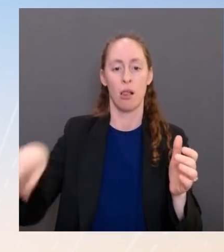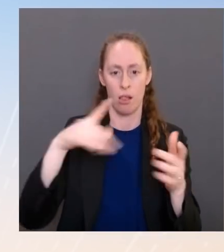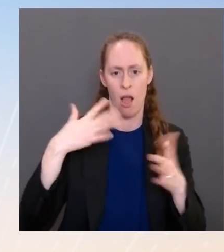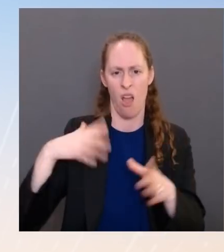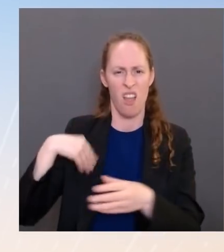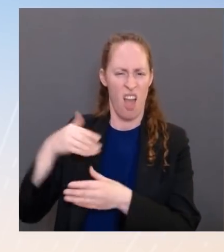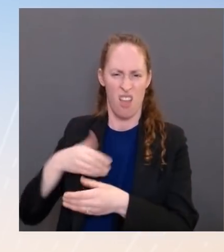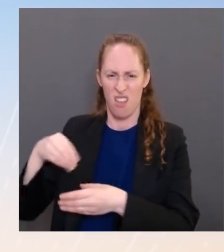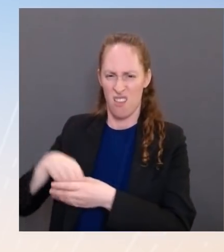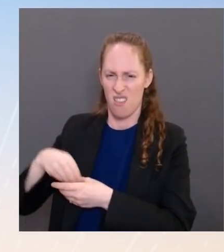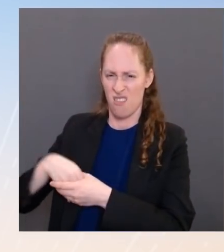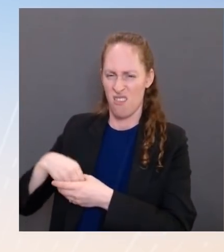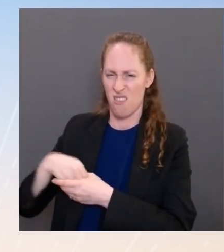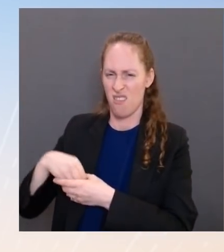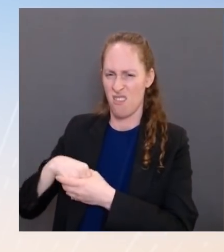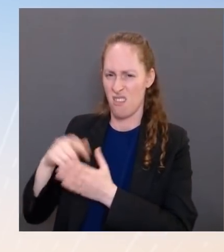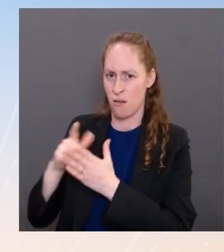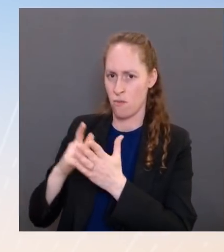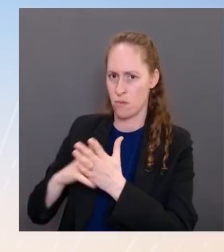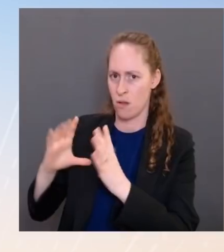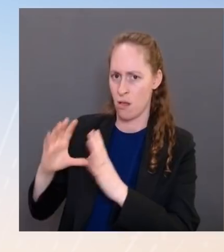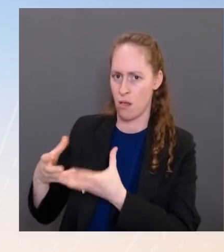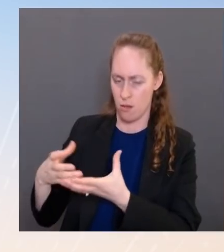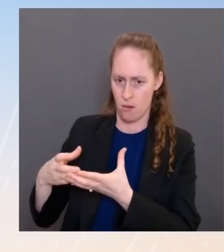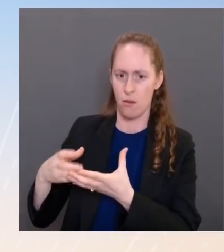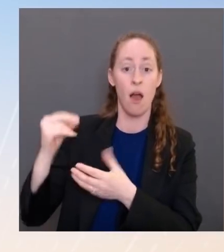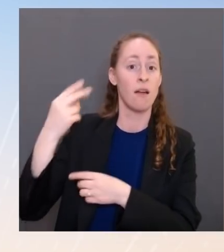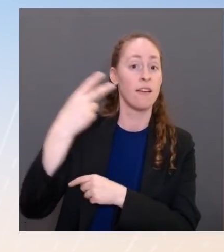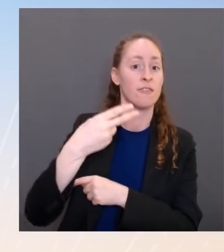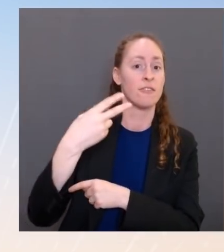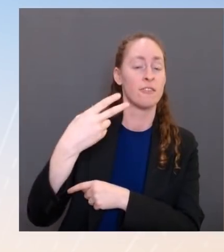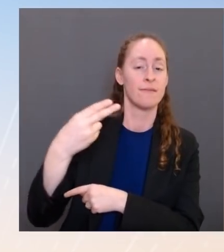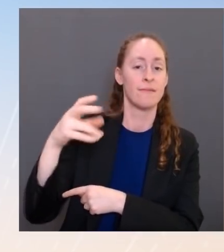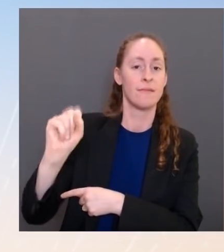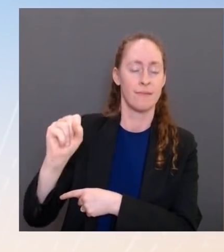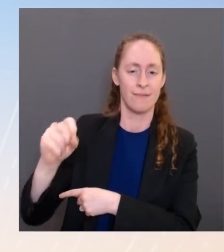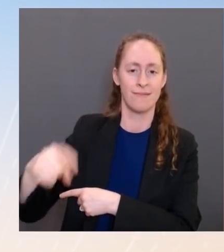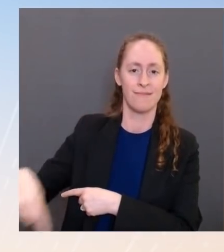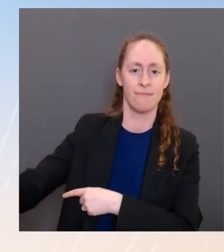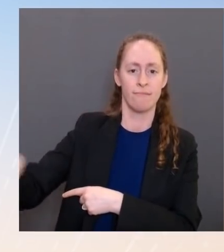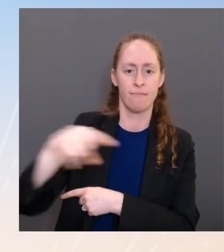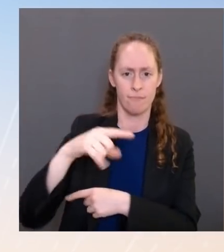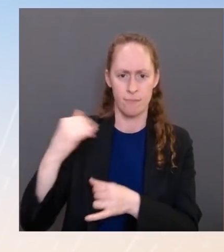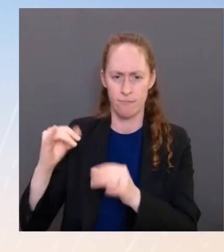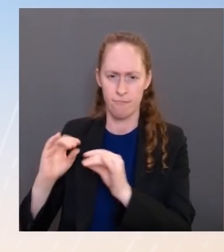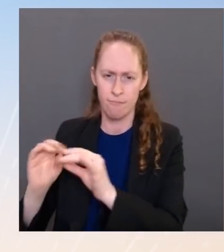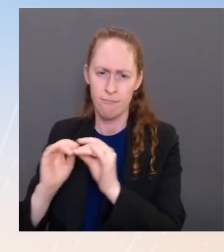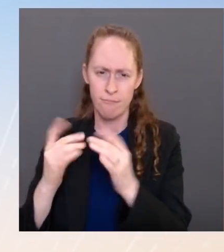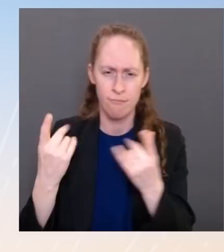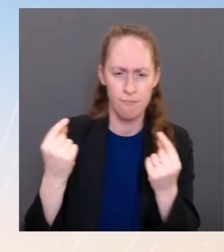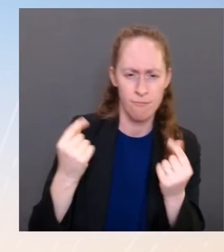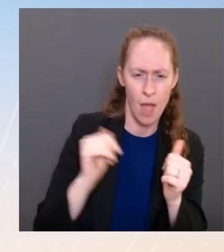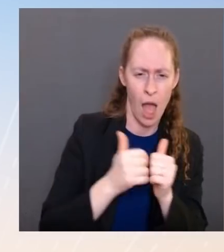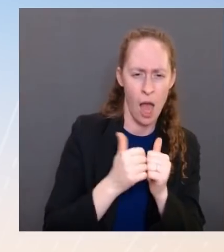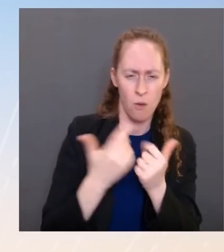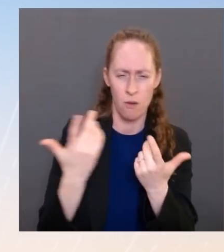for what we would do were this opinion issued to be final or a version of it to be final. So those are ongoing internal meetings.